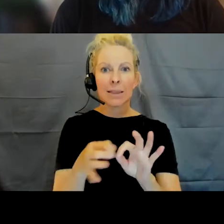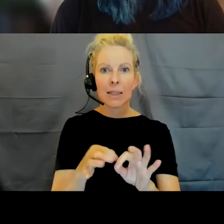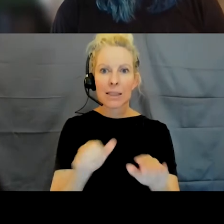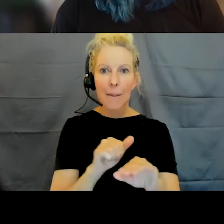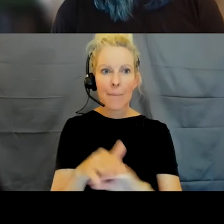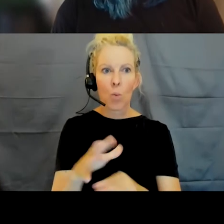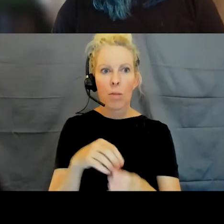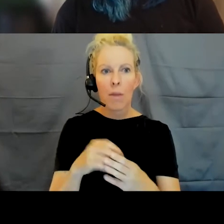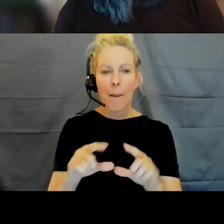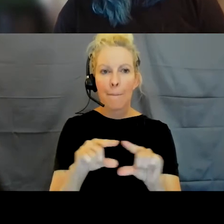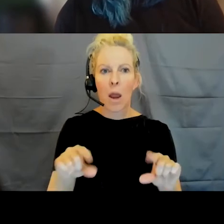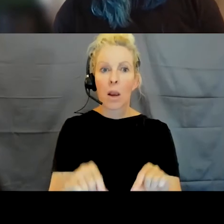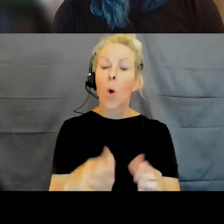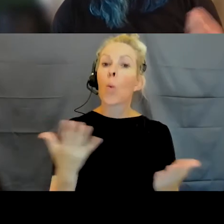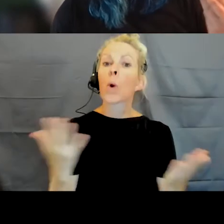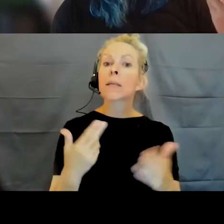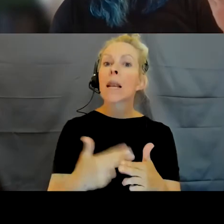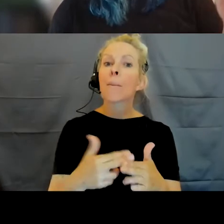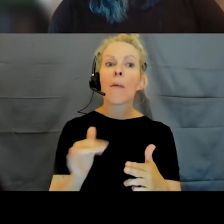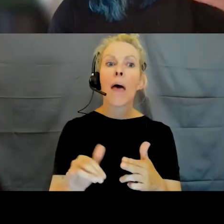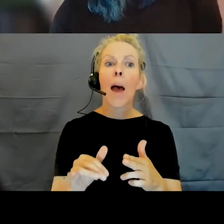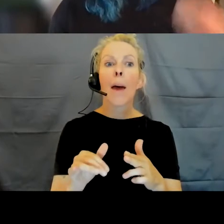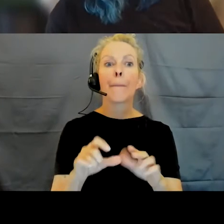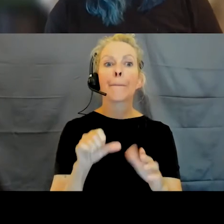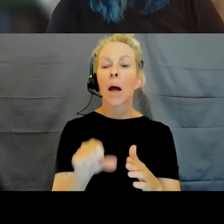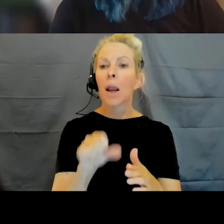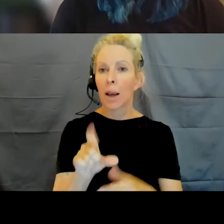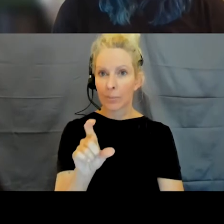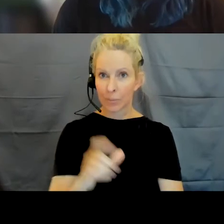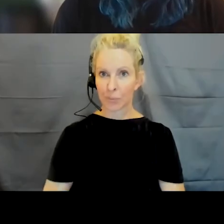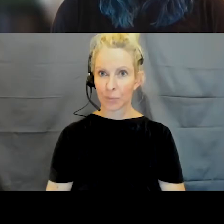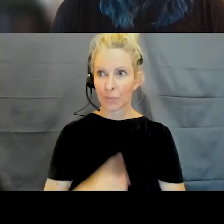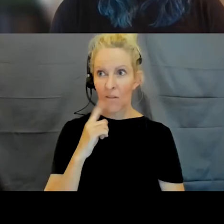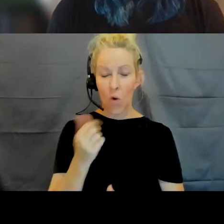What do you think the name of that button is? For anybody who is using assistive technology and not